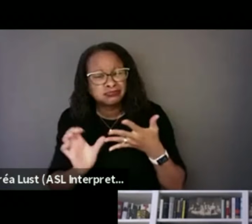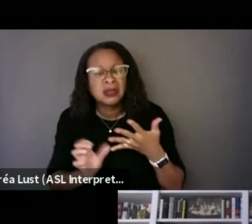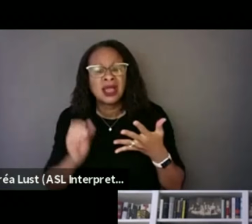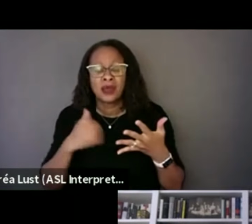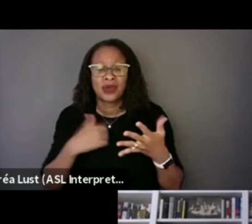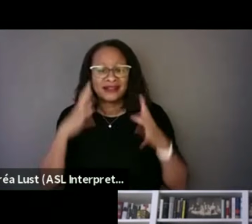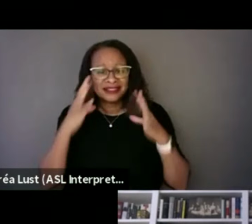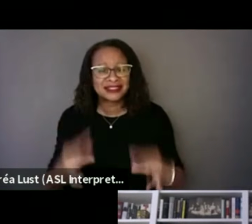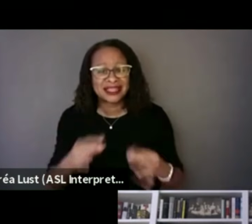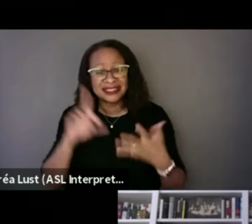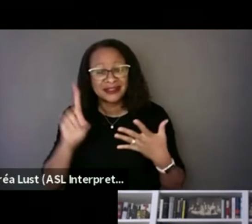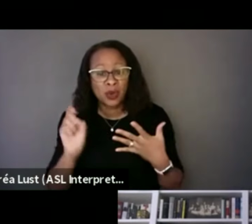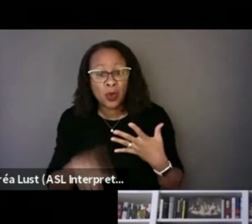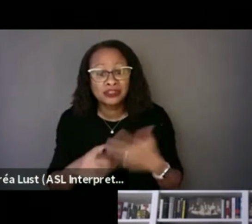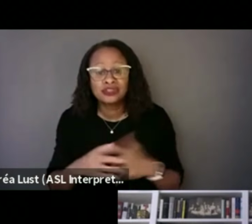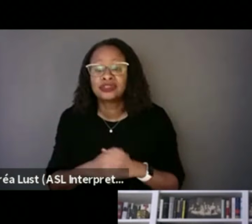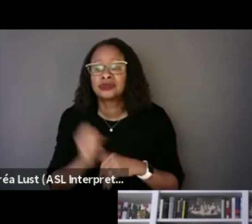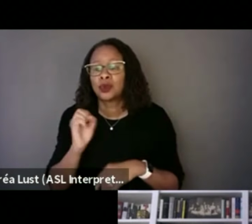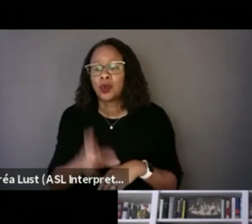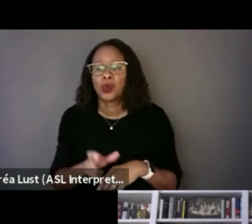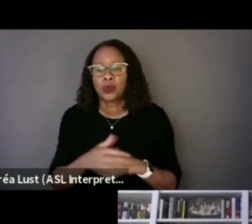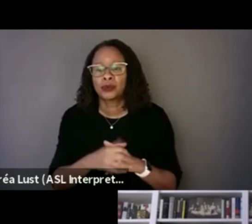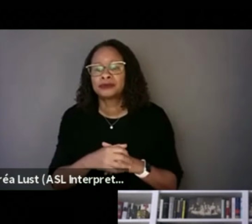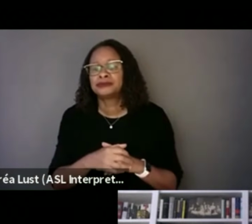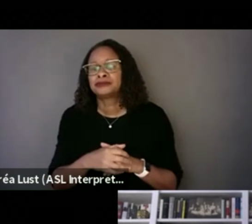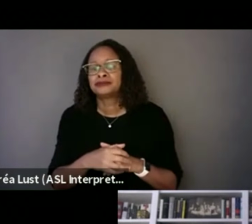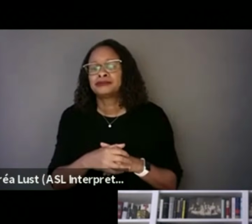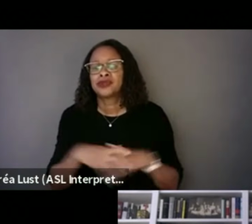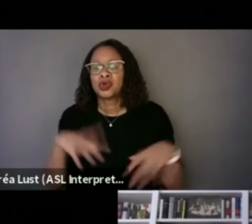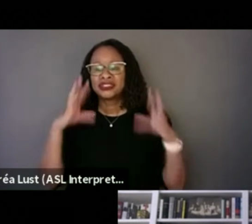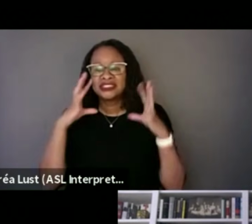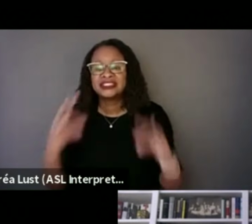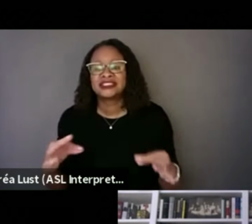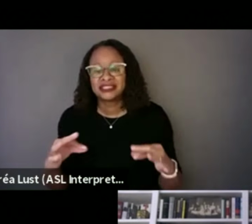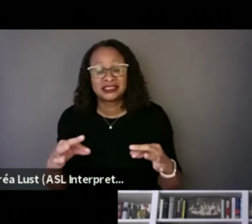of question or decision that the parent had to make.